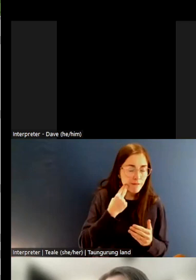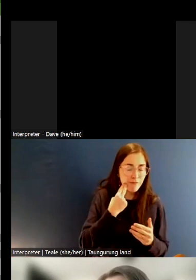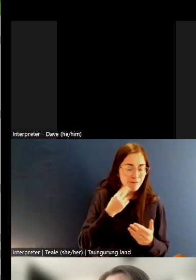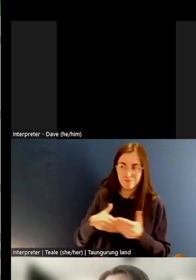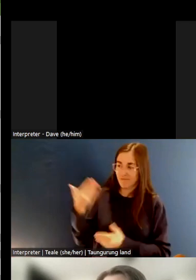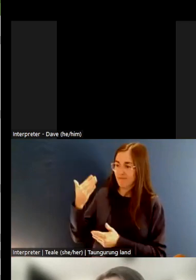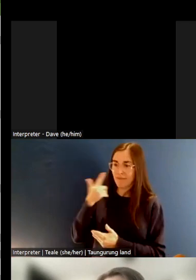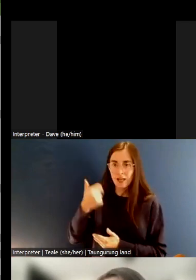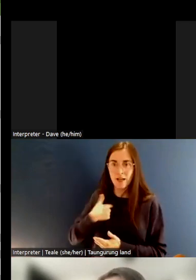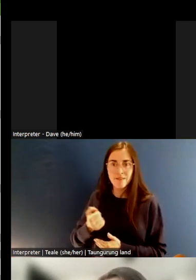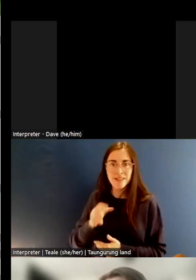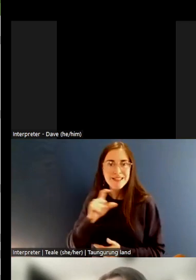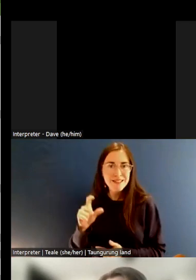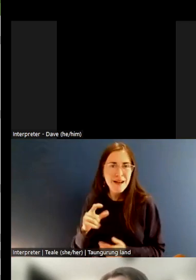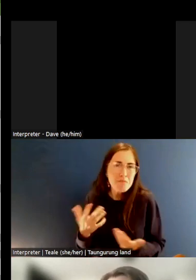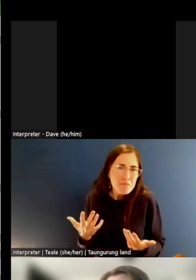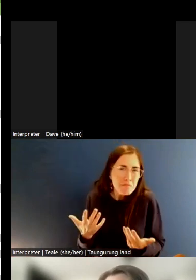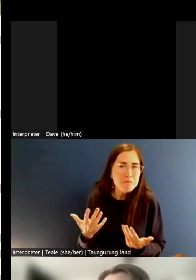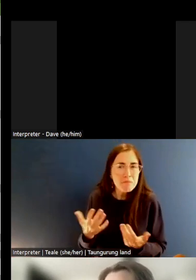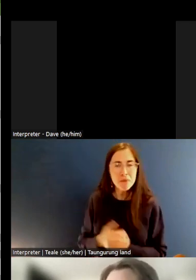that you can have and the types of results that you might get.